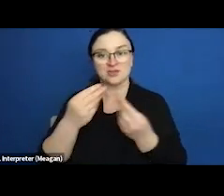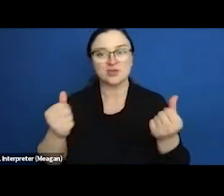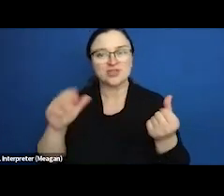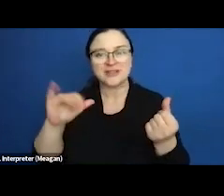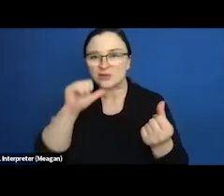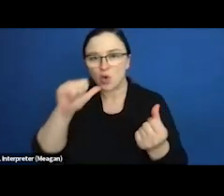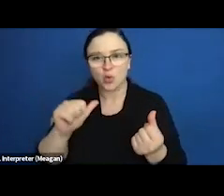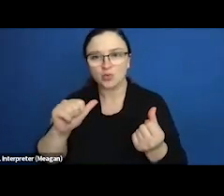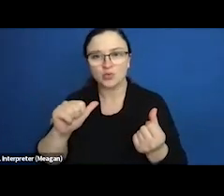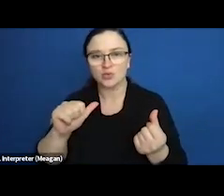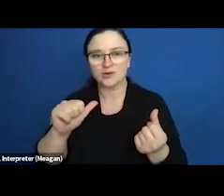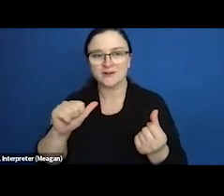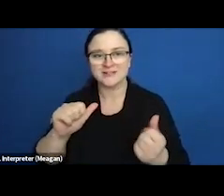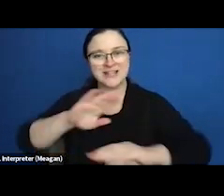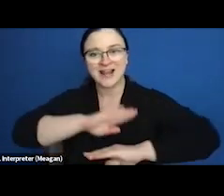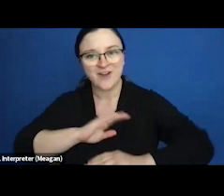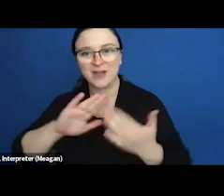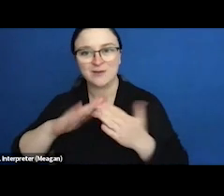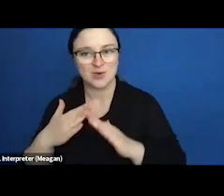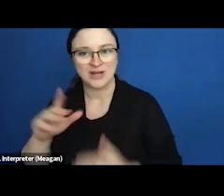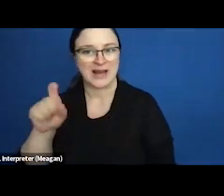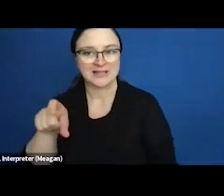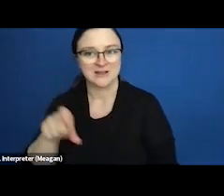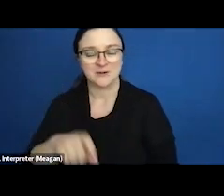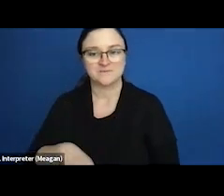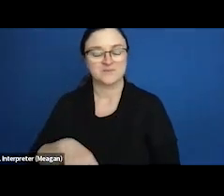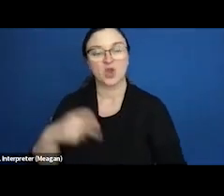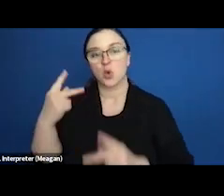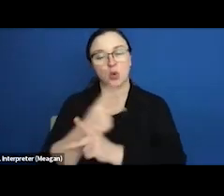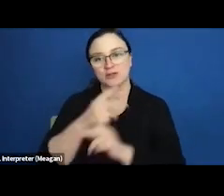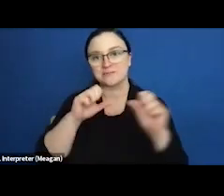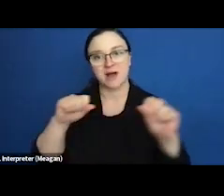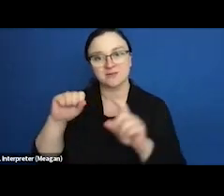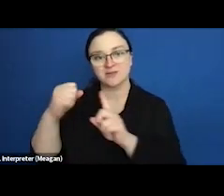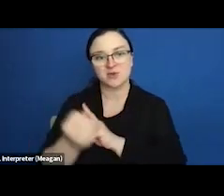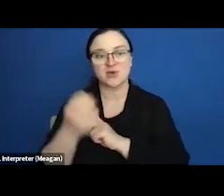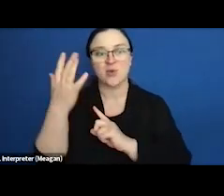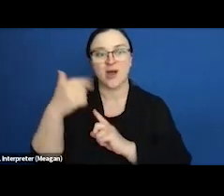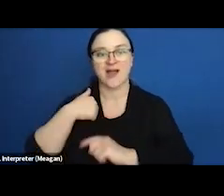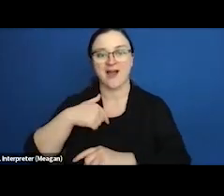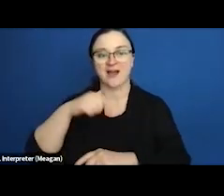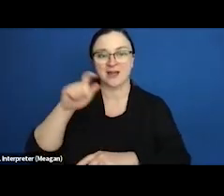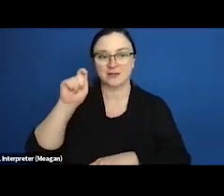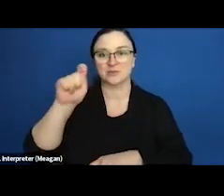And in the worst-case scenario and why I pulled it out in a bullet on this slide, in the worst-case scenario,